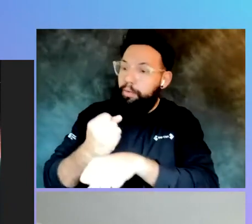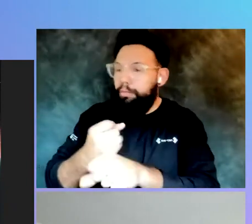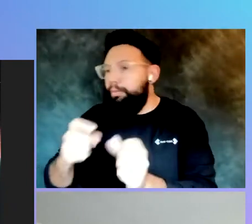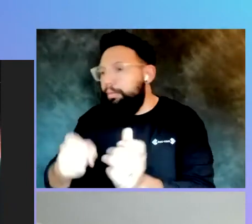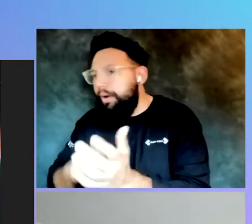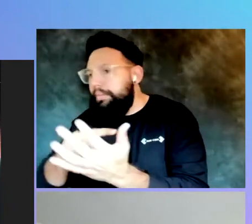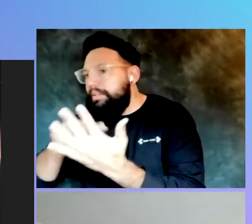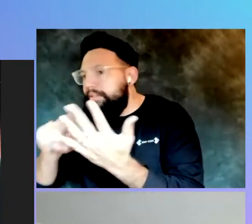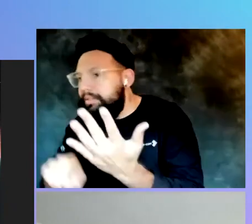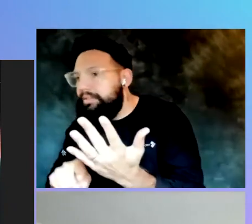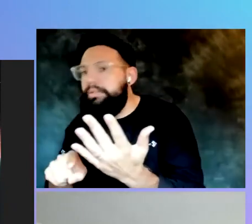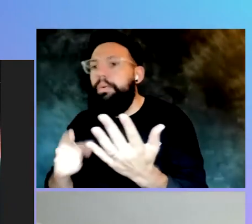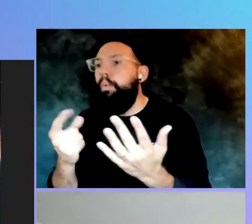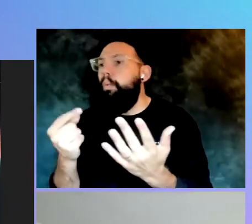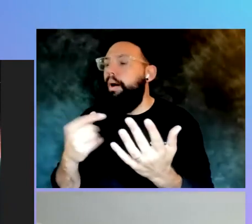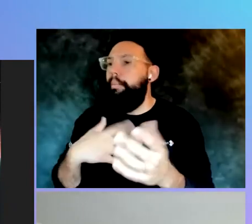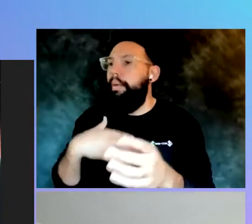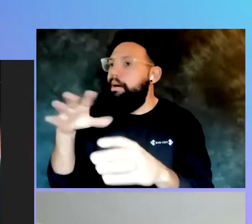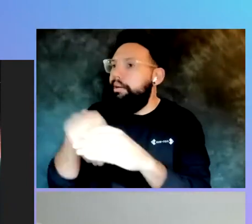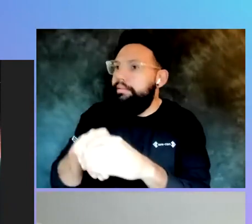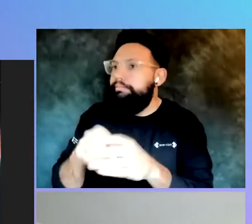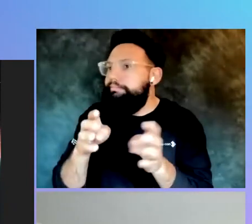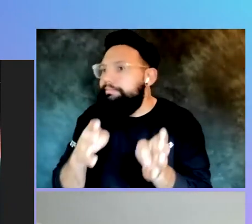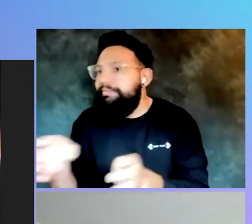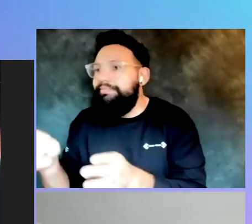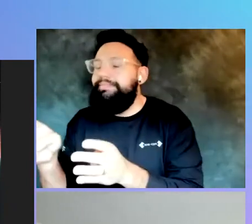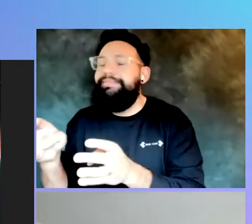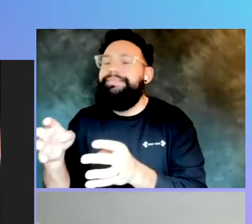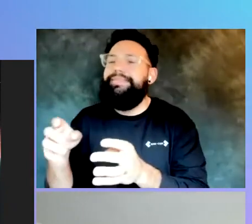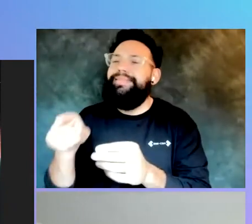that user testing is still